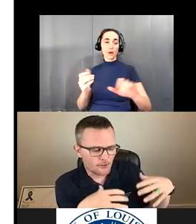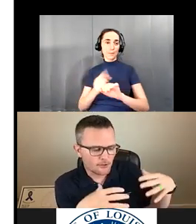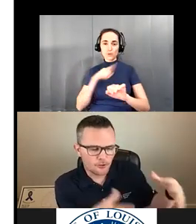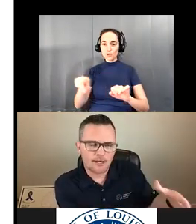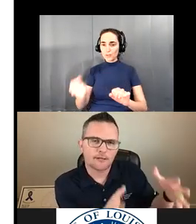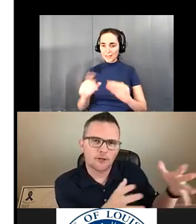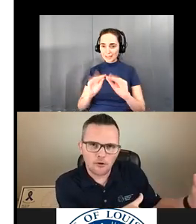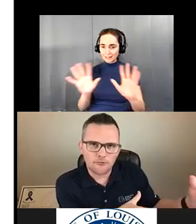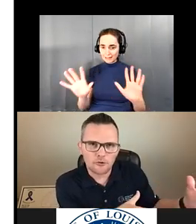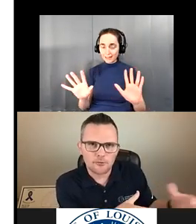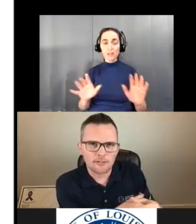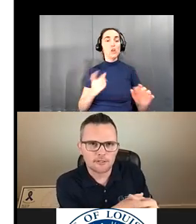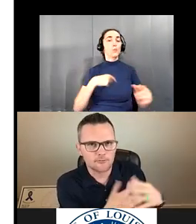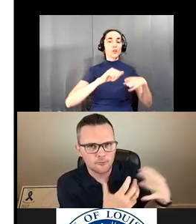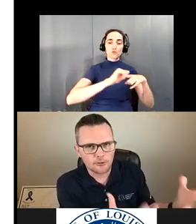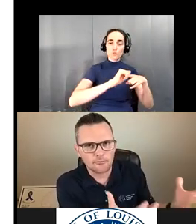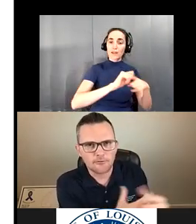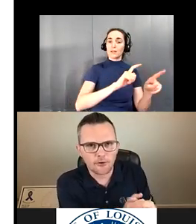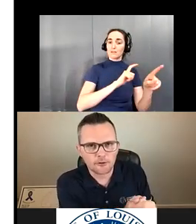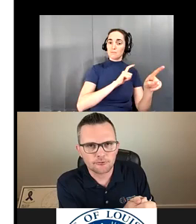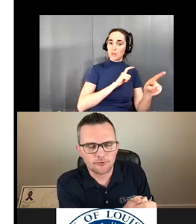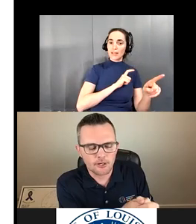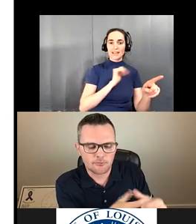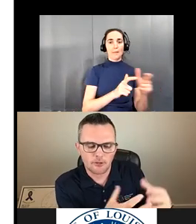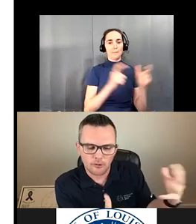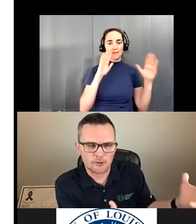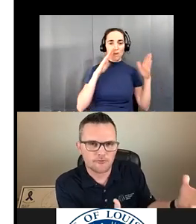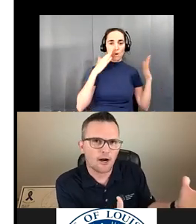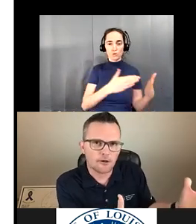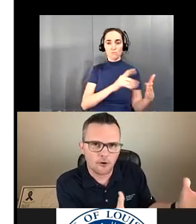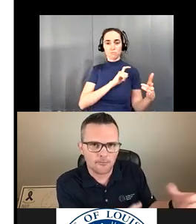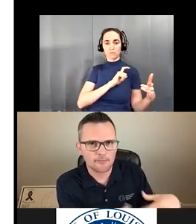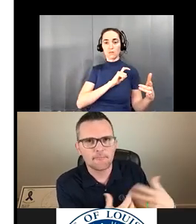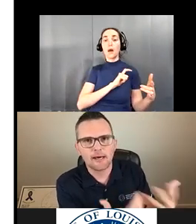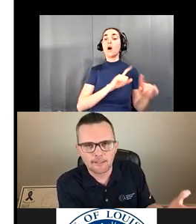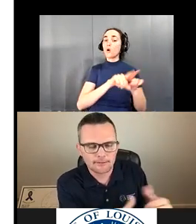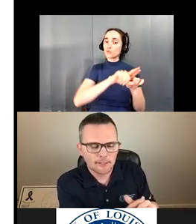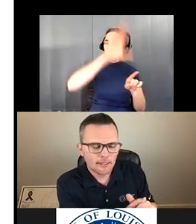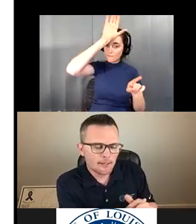are training law enforcement is a really big focus for us but also Fire Department medics